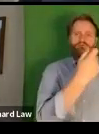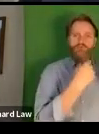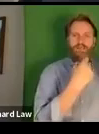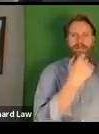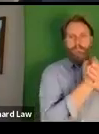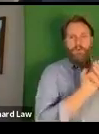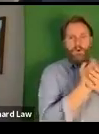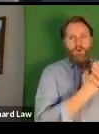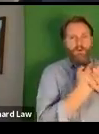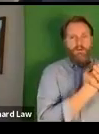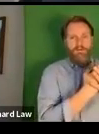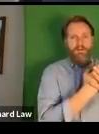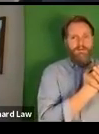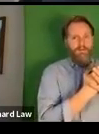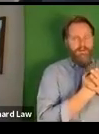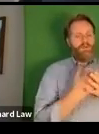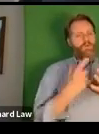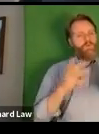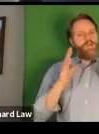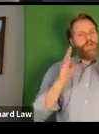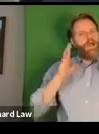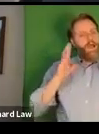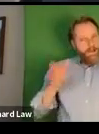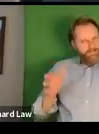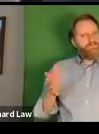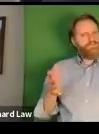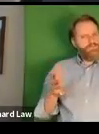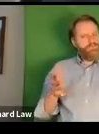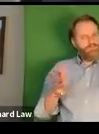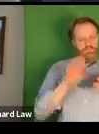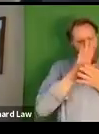take that up if we know about it so I want to encourage everyone to do what